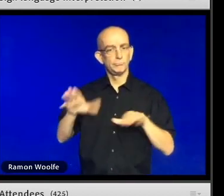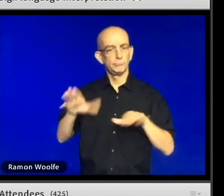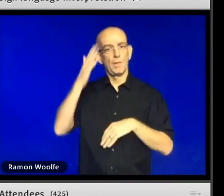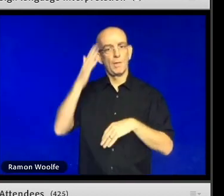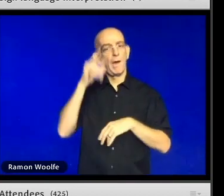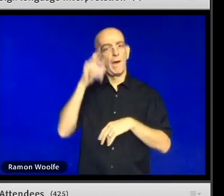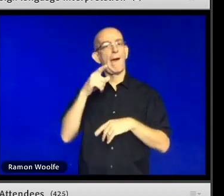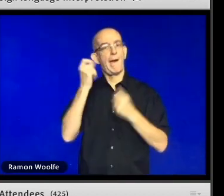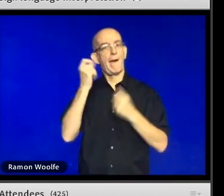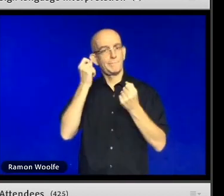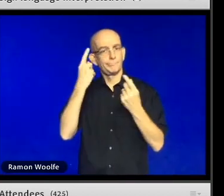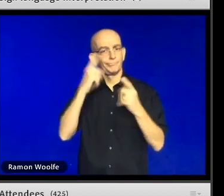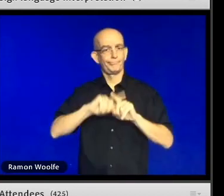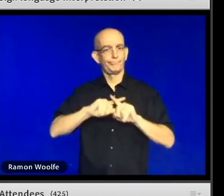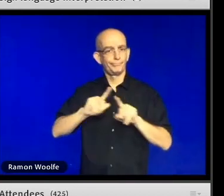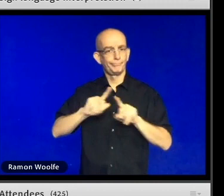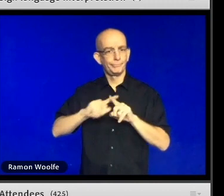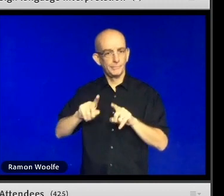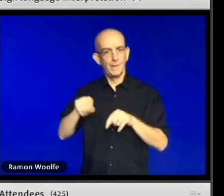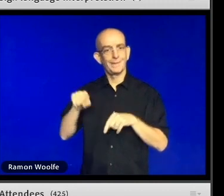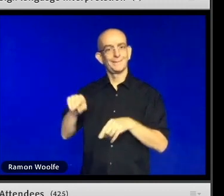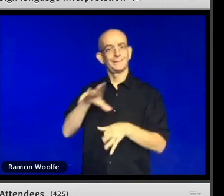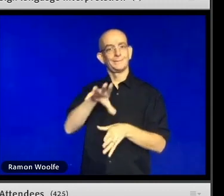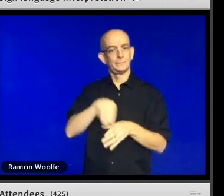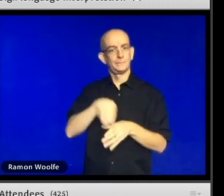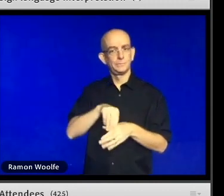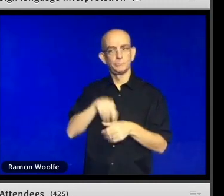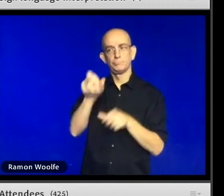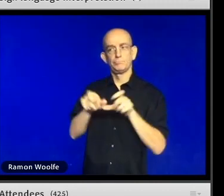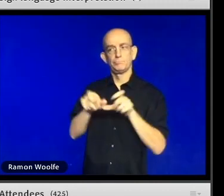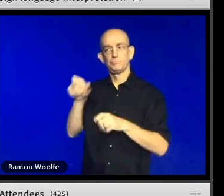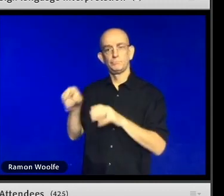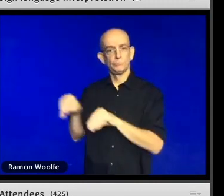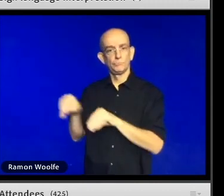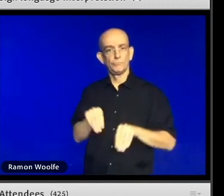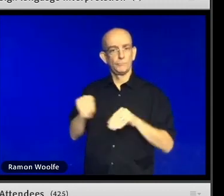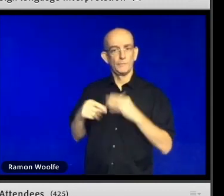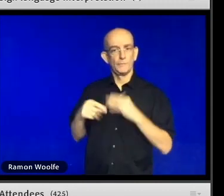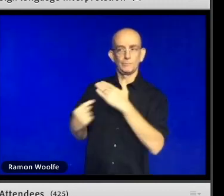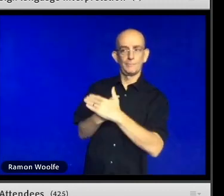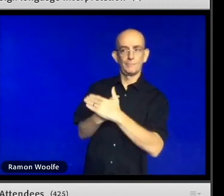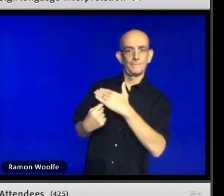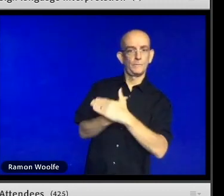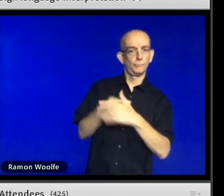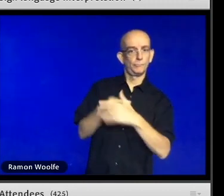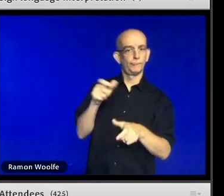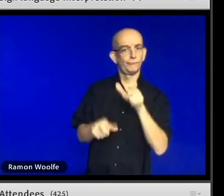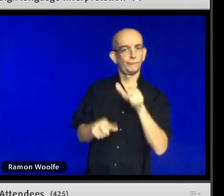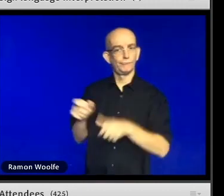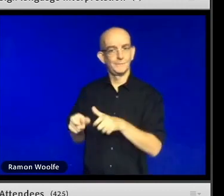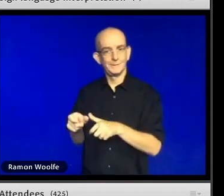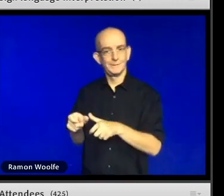is that during this situation of COVID‑19, we need to do everything online. That's why